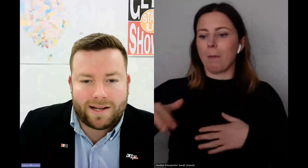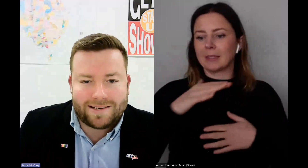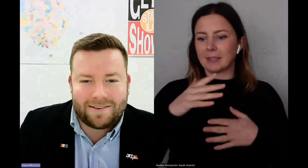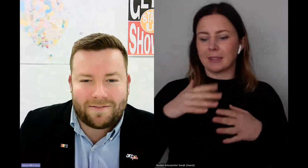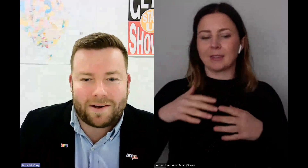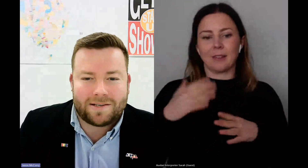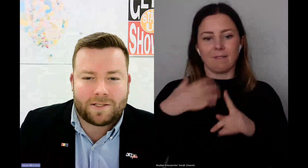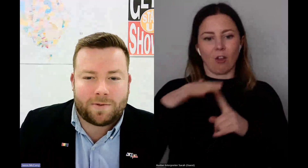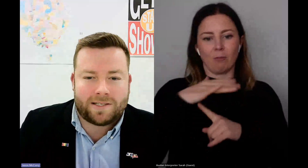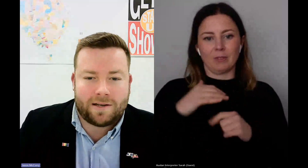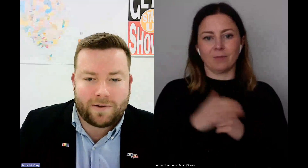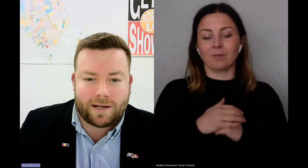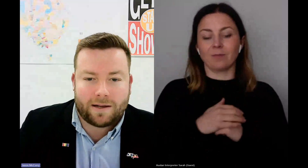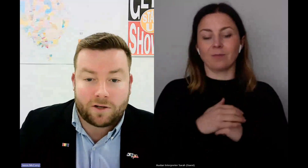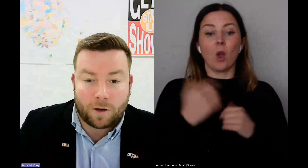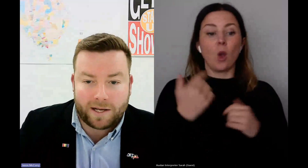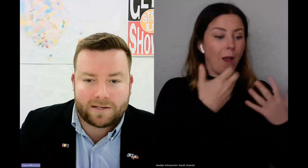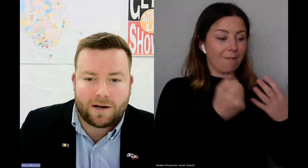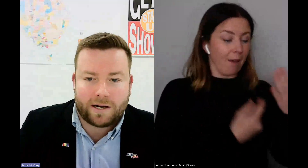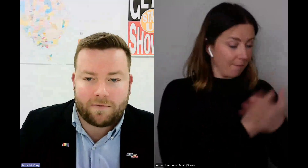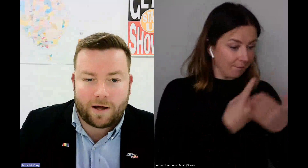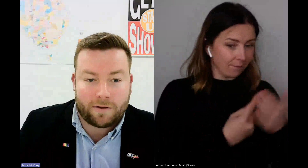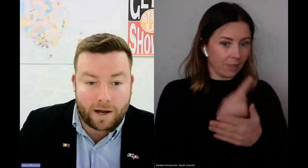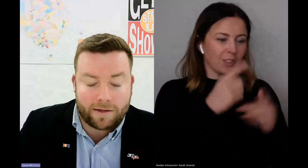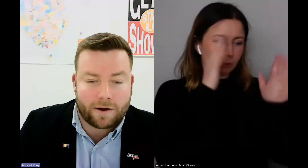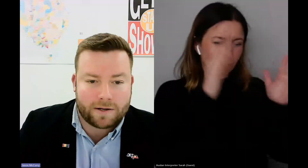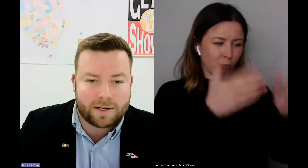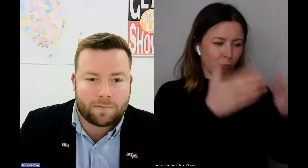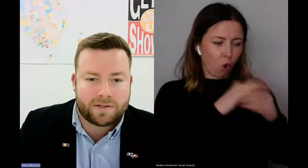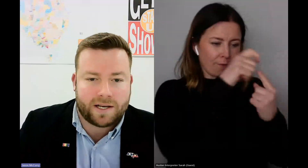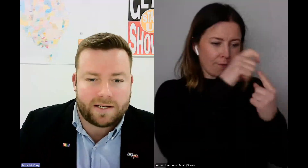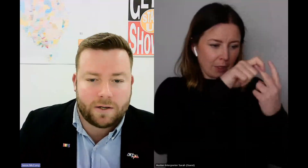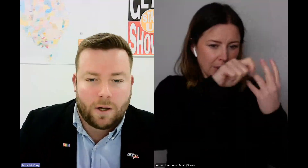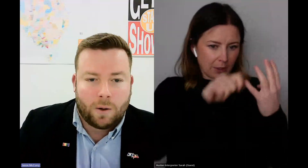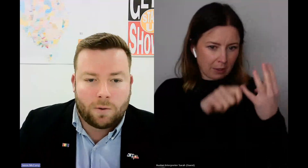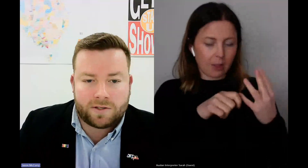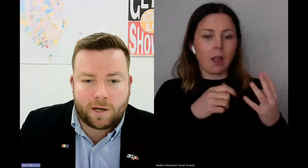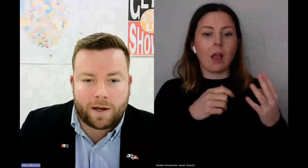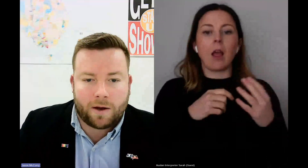events that focus on specific topics identified throughout the co-design process we'll also be